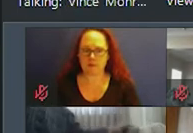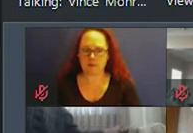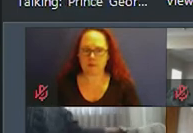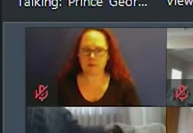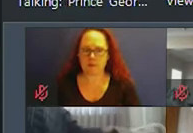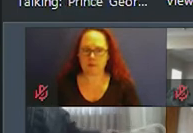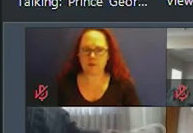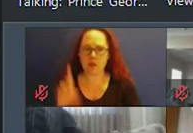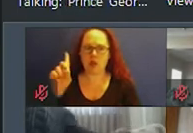Donna Turner.